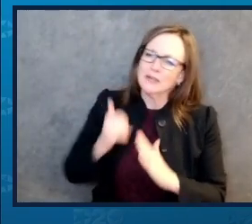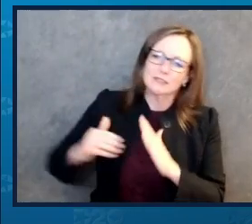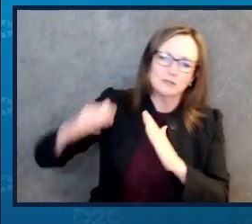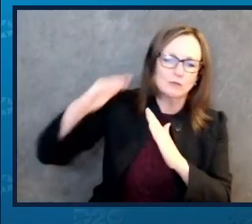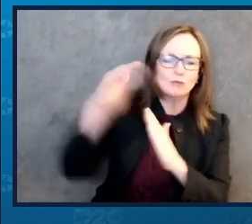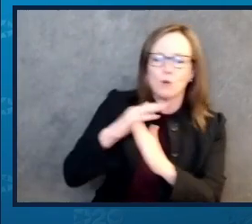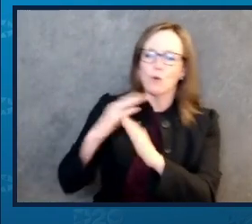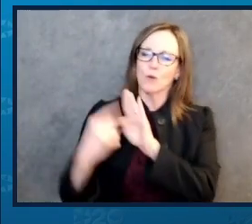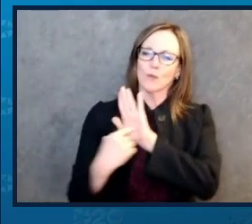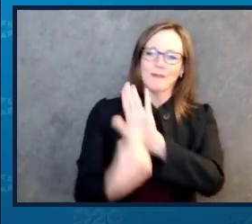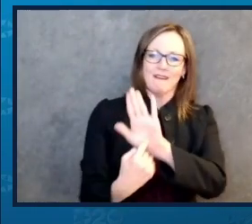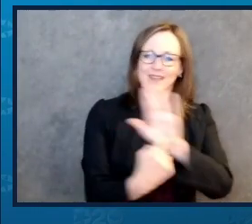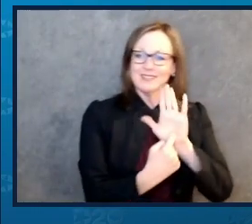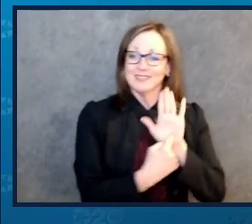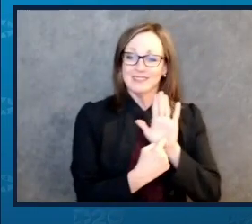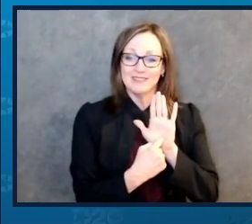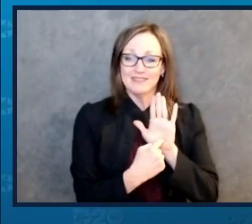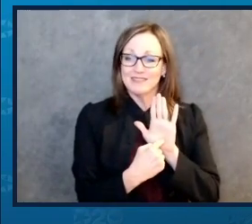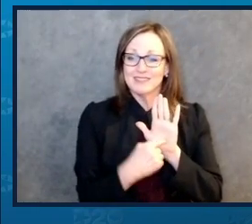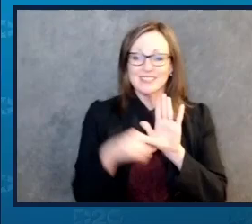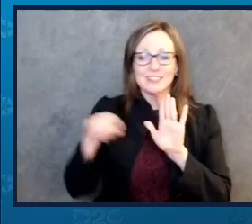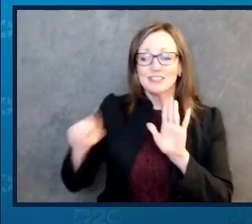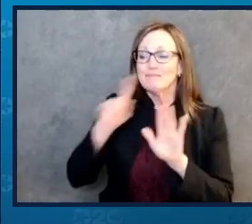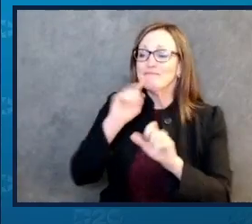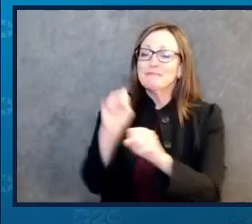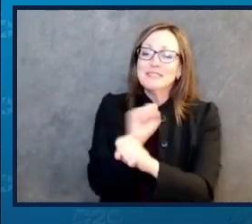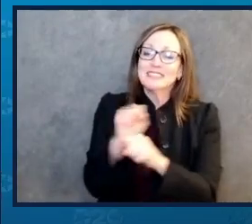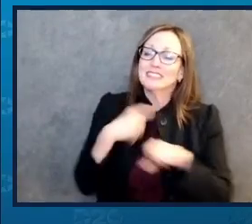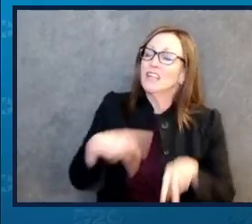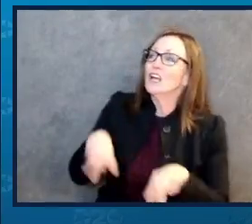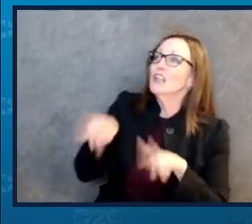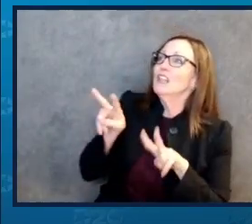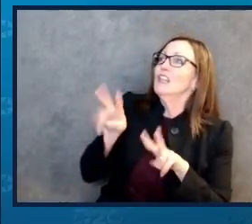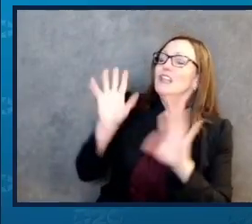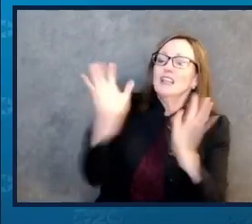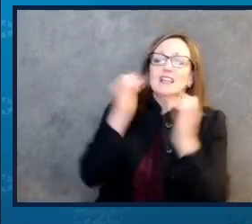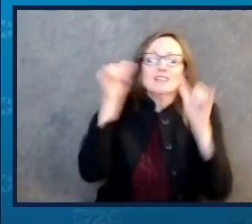KAMALA HARRIS IS LIKE DREAM TO ME. SENATOR HARRIS CARES ABOUT